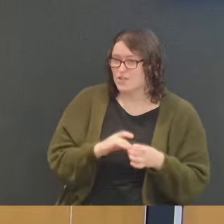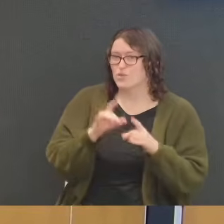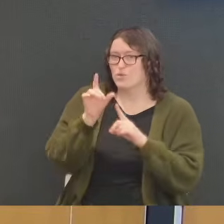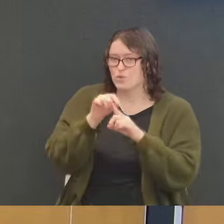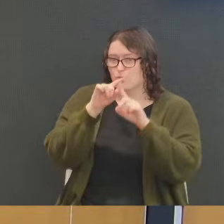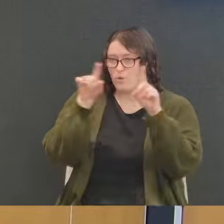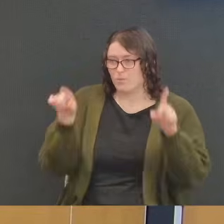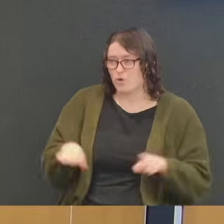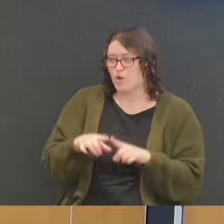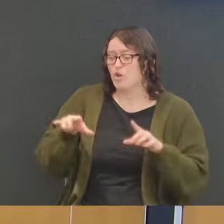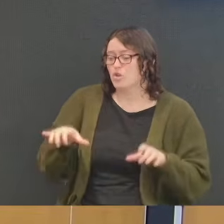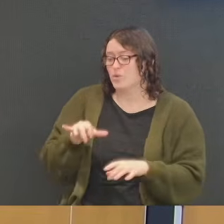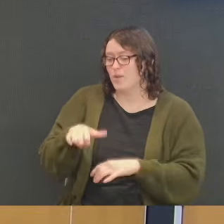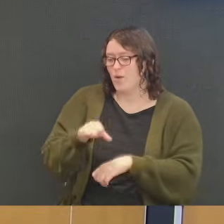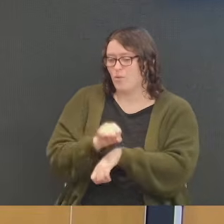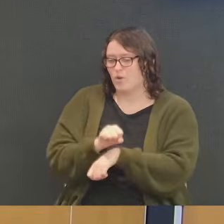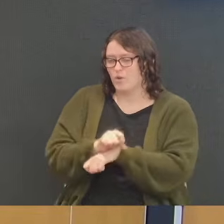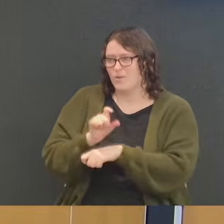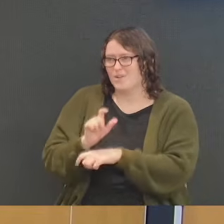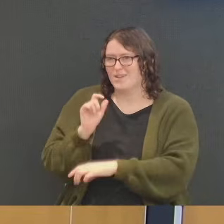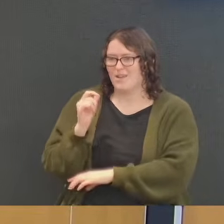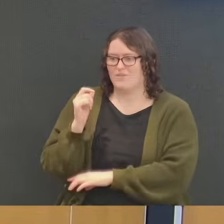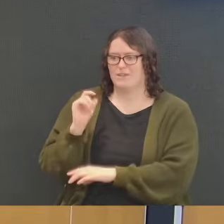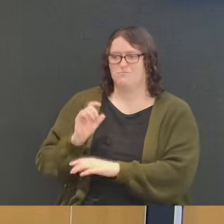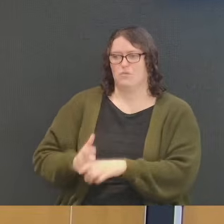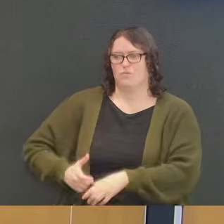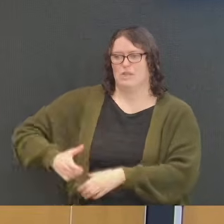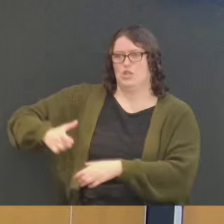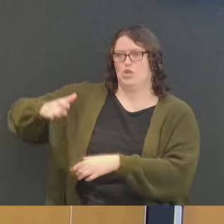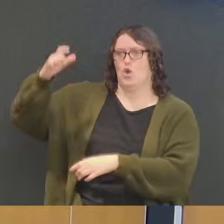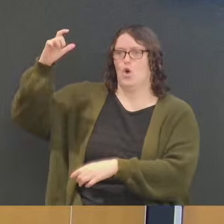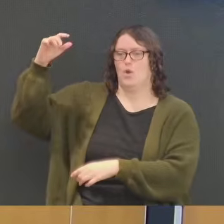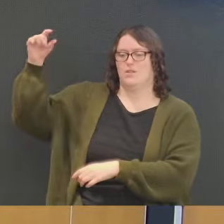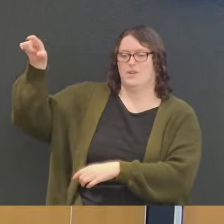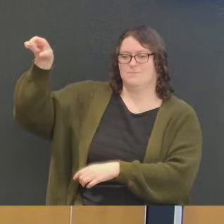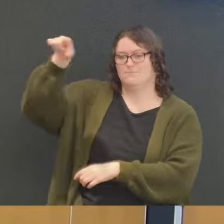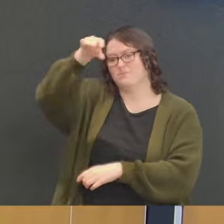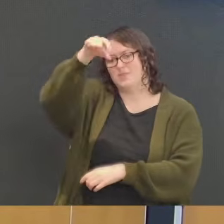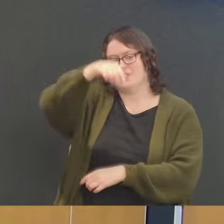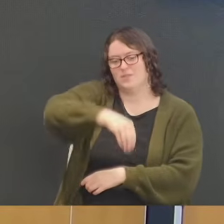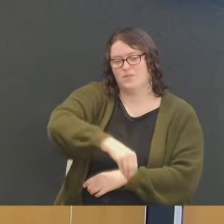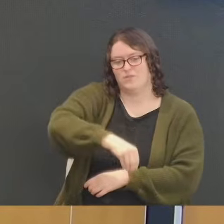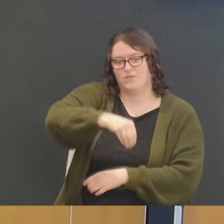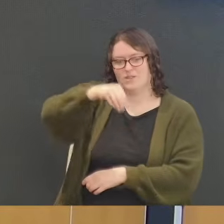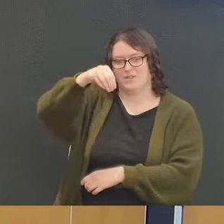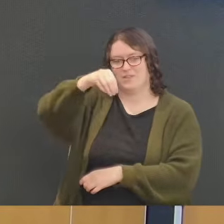we have to actually have a tower crane that's that's there doing it. So there's a lot of work